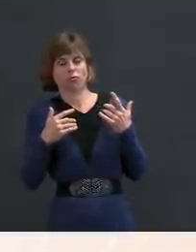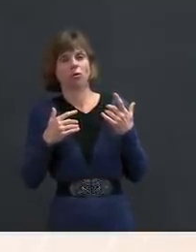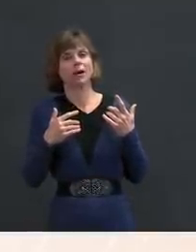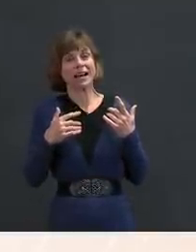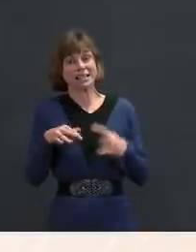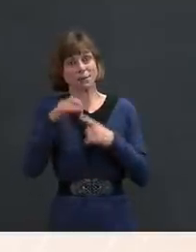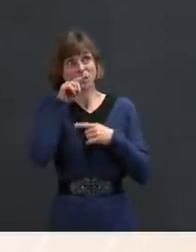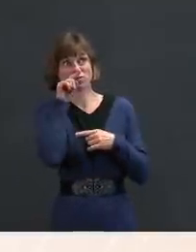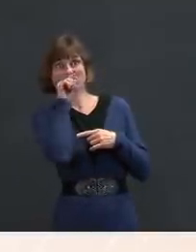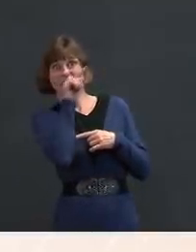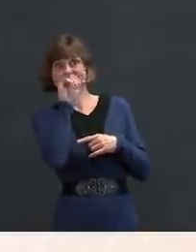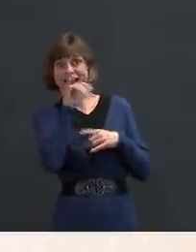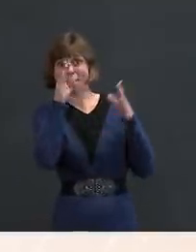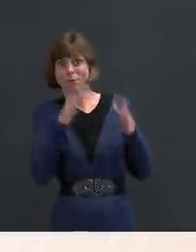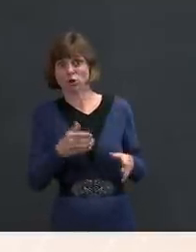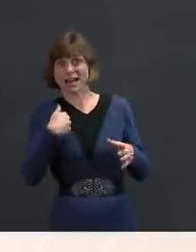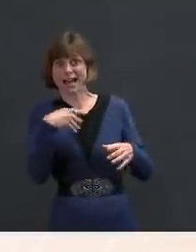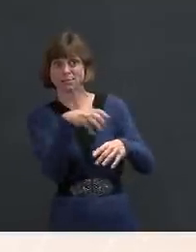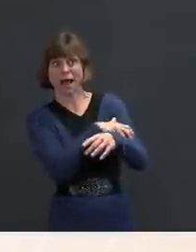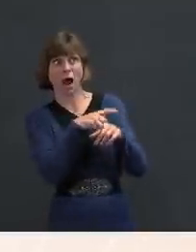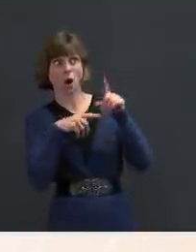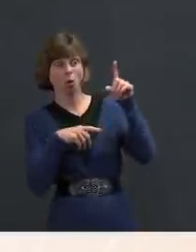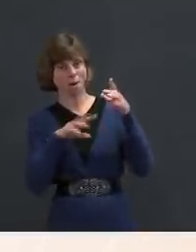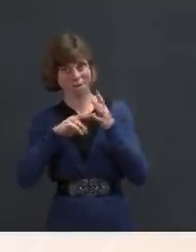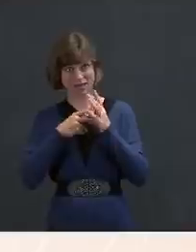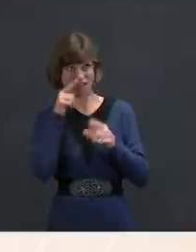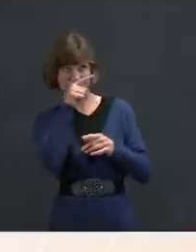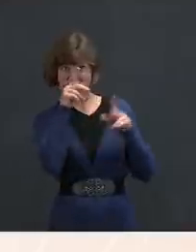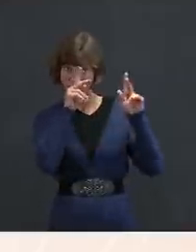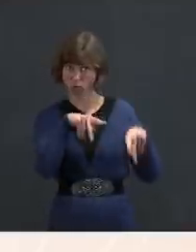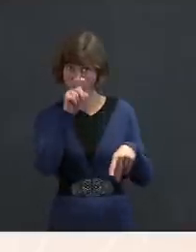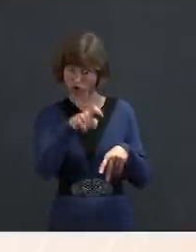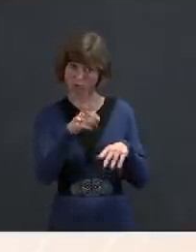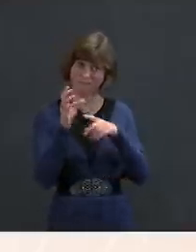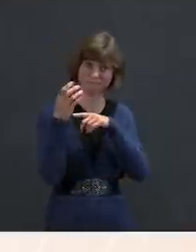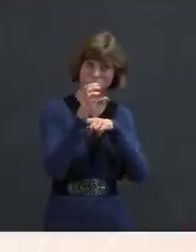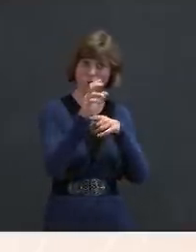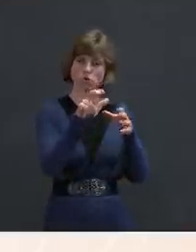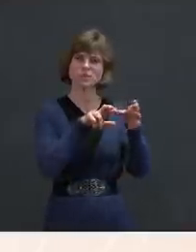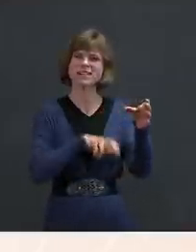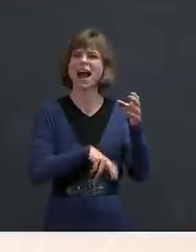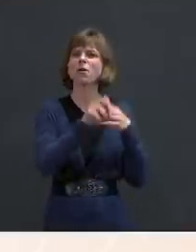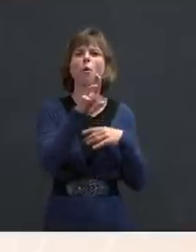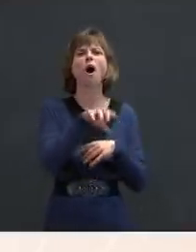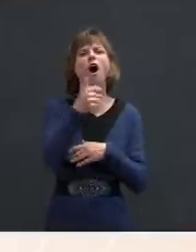is that something where someone should have to resign, or should there be other consequences? That's what I mean by the red line.